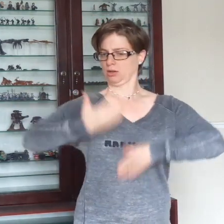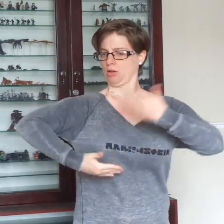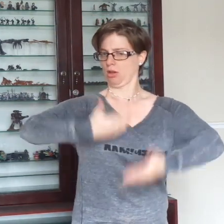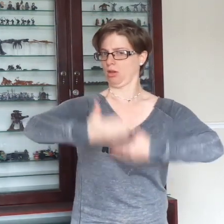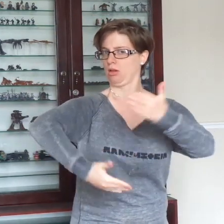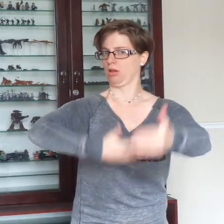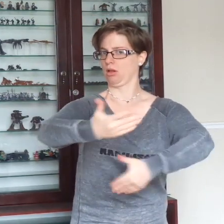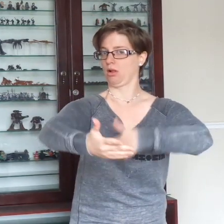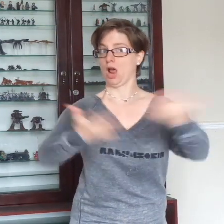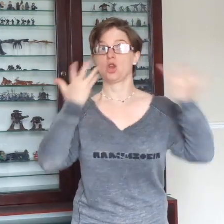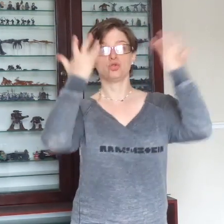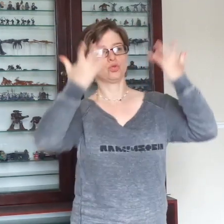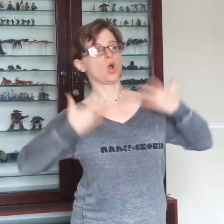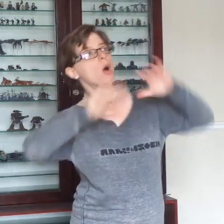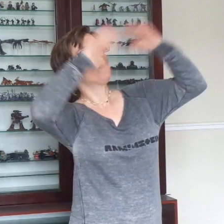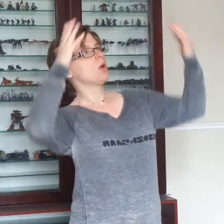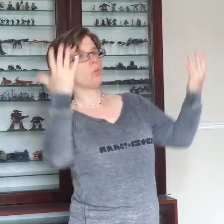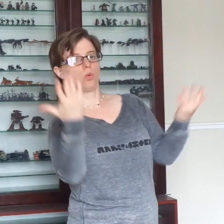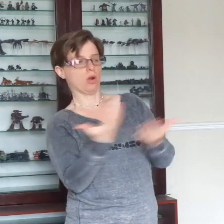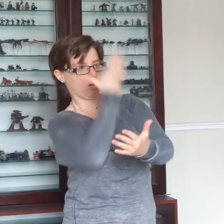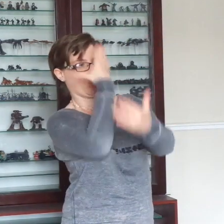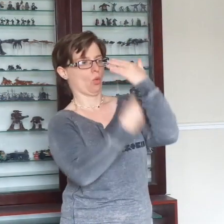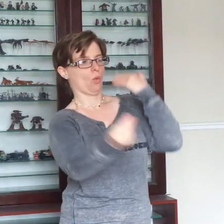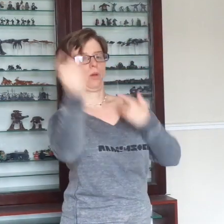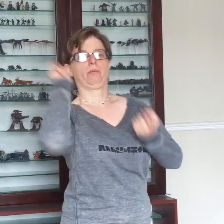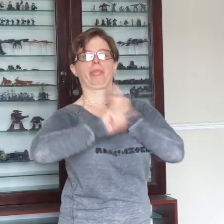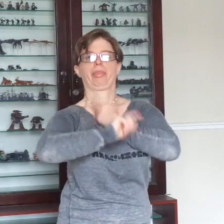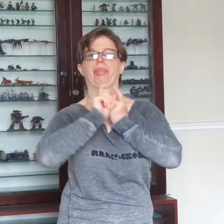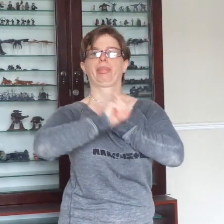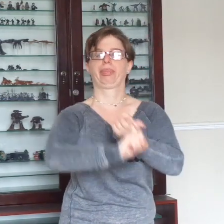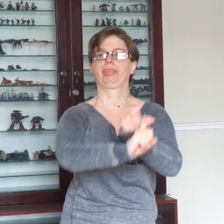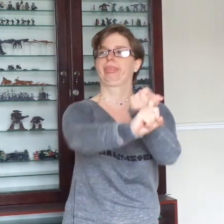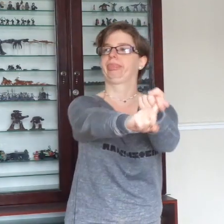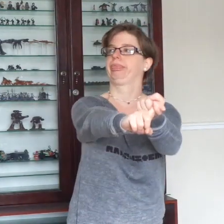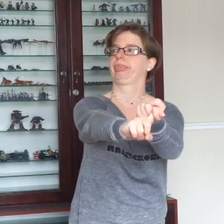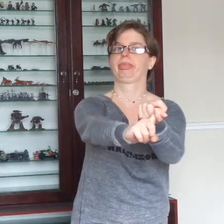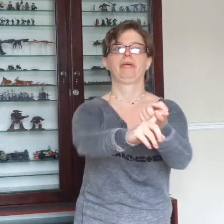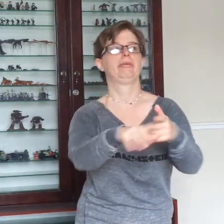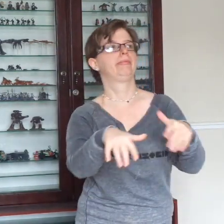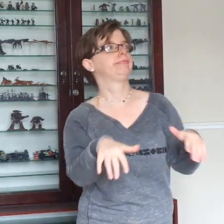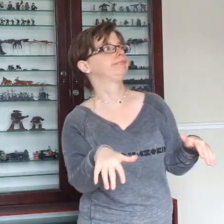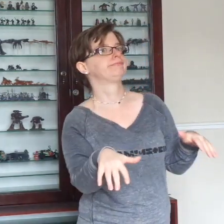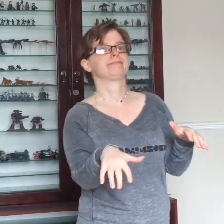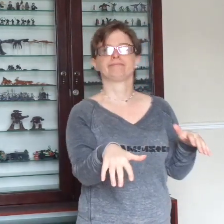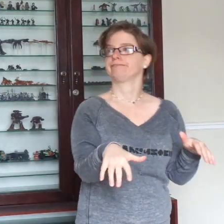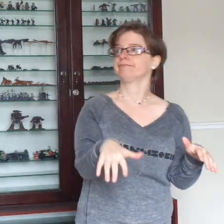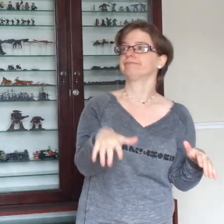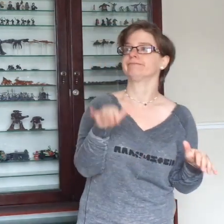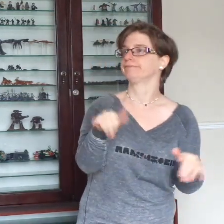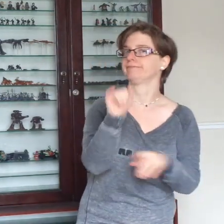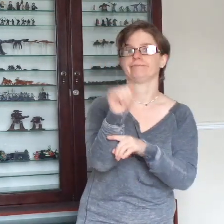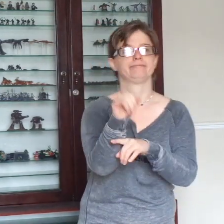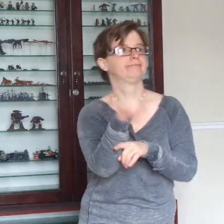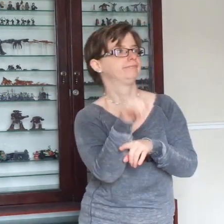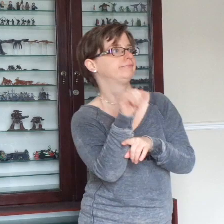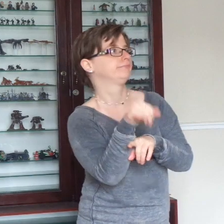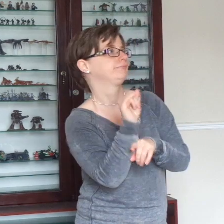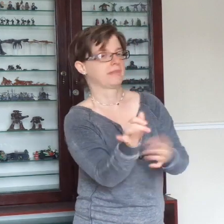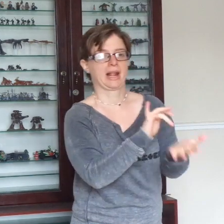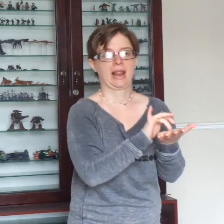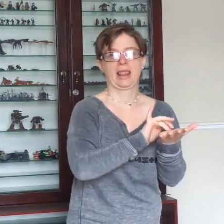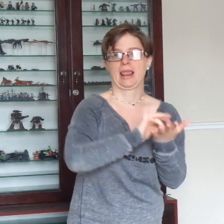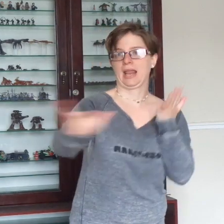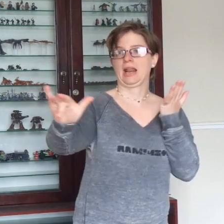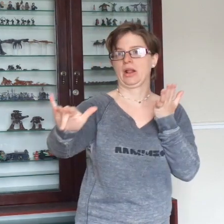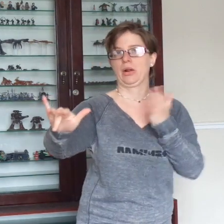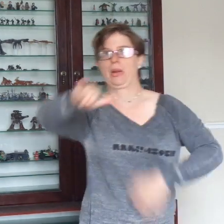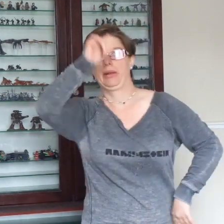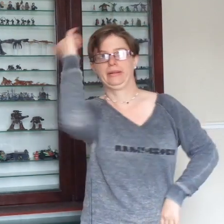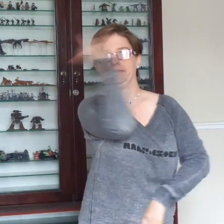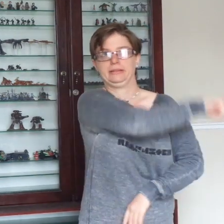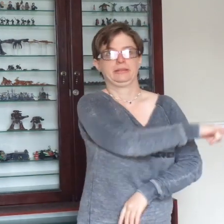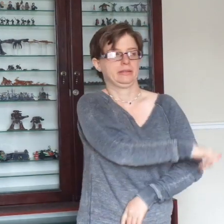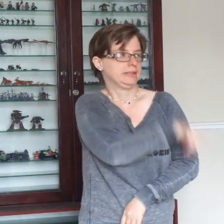And they showed me a world where I could be so dependable, Oh clinical, oh intellectual, cynical